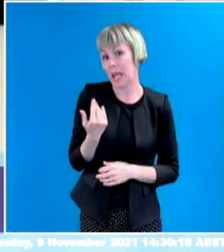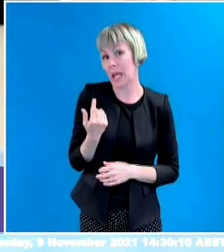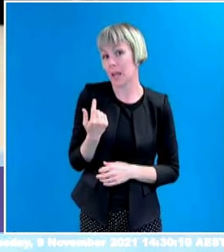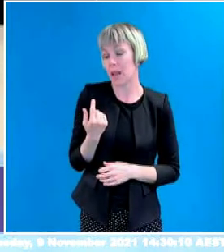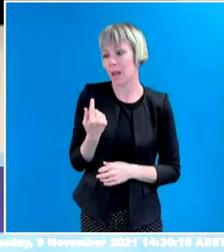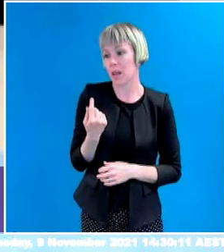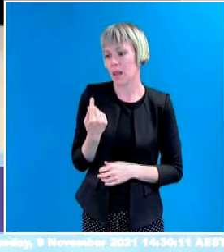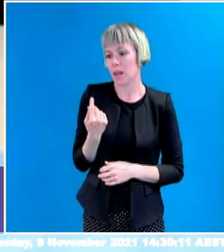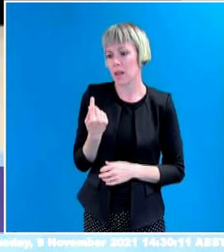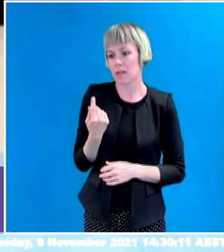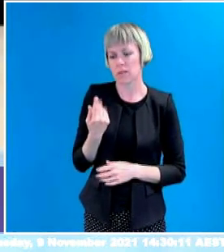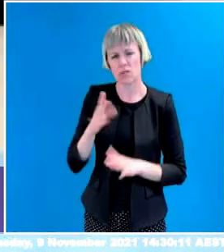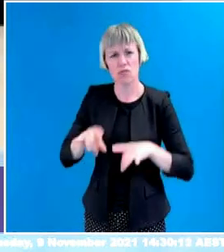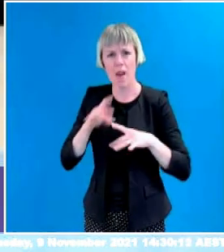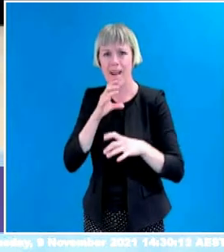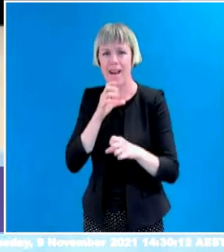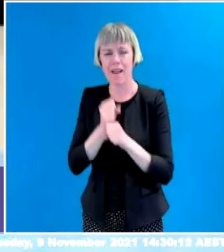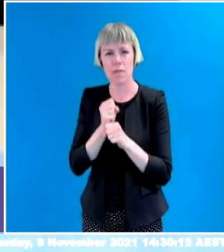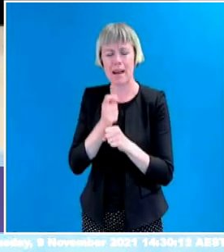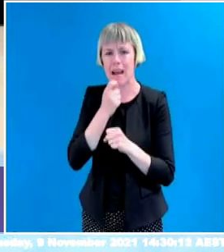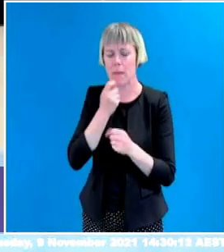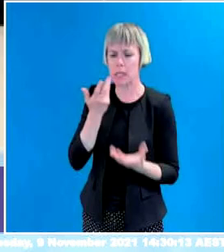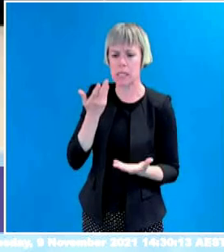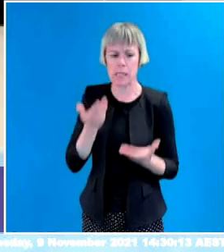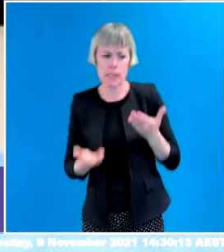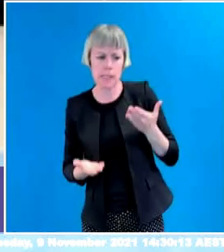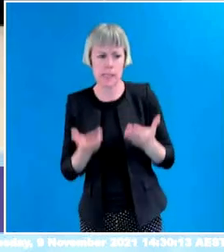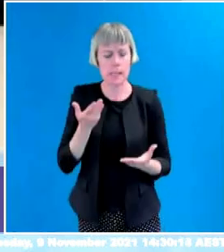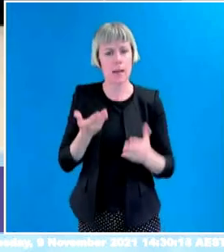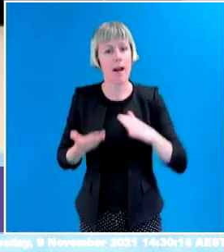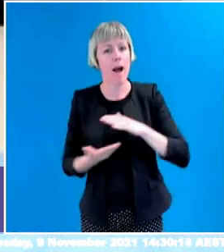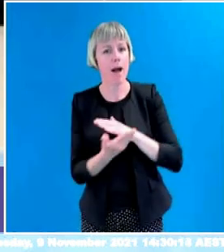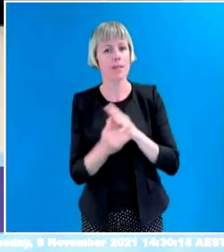in relation to women serving in the military in combat roles.